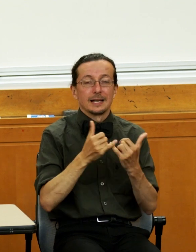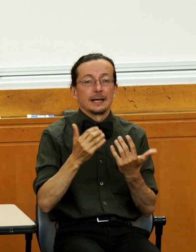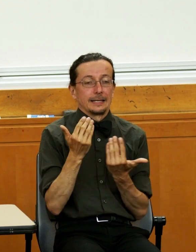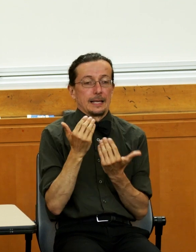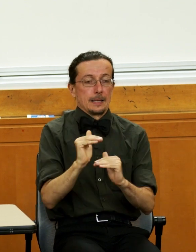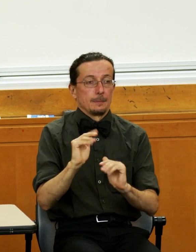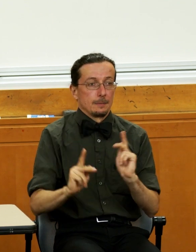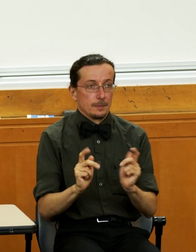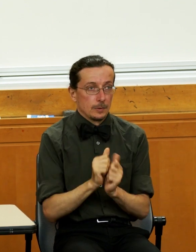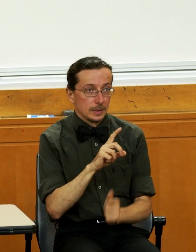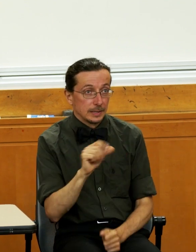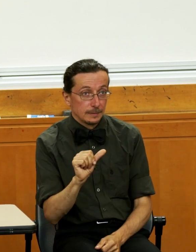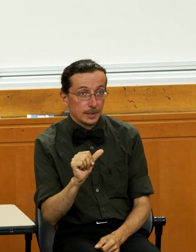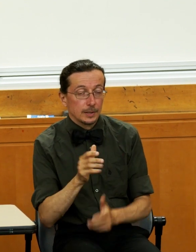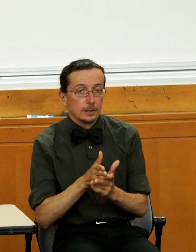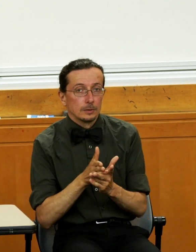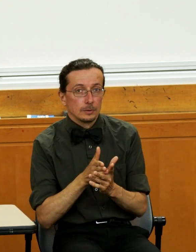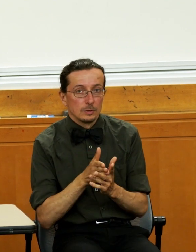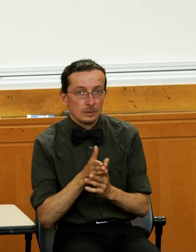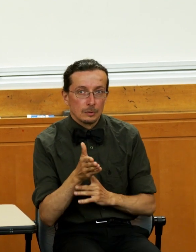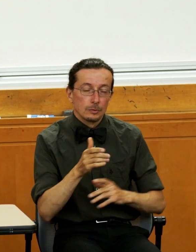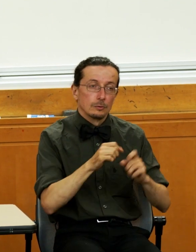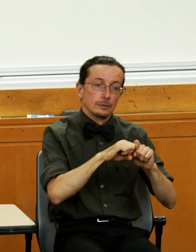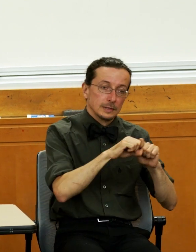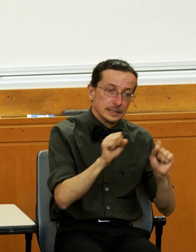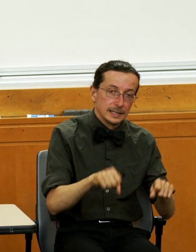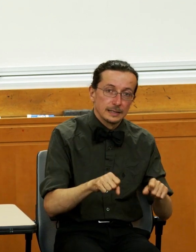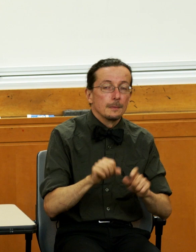people with disabilities through instructions and systems is also important as well. There